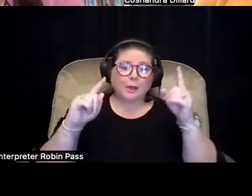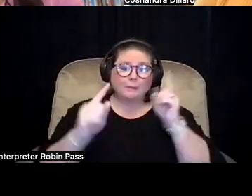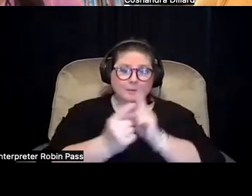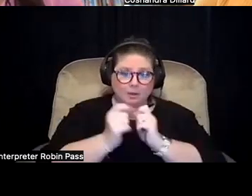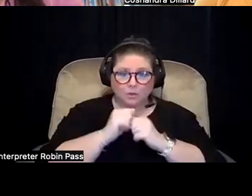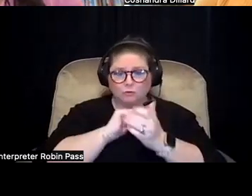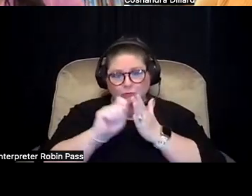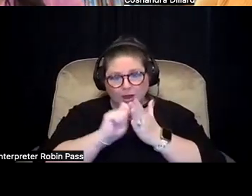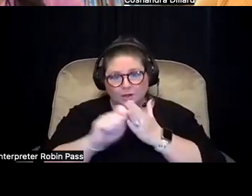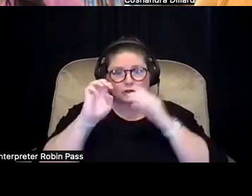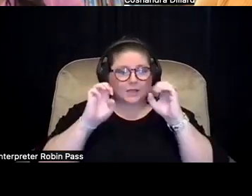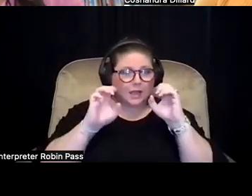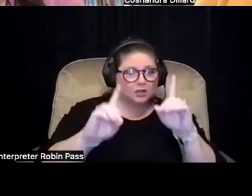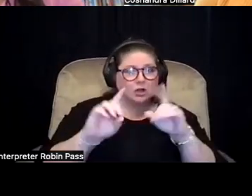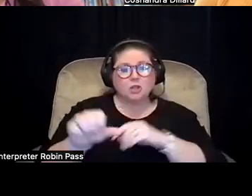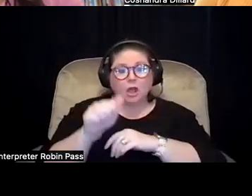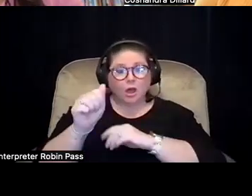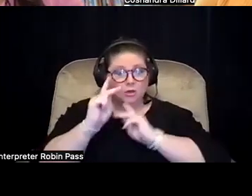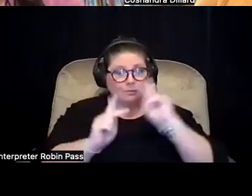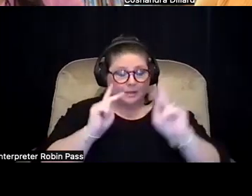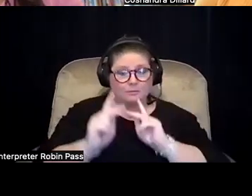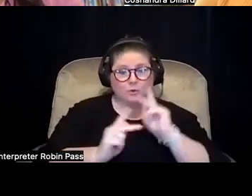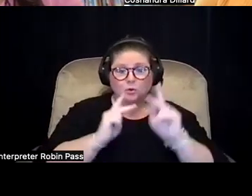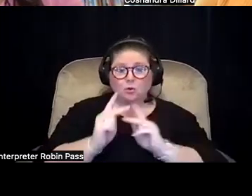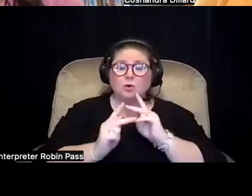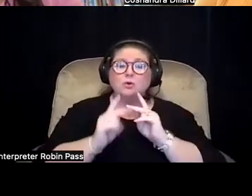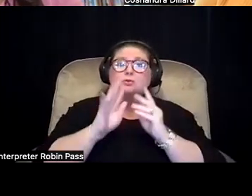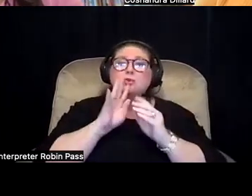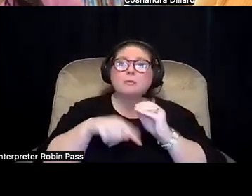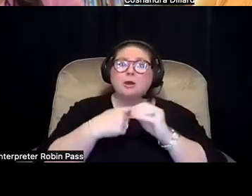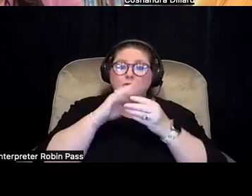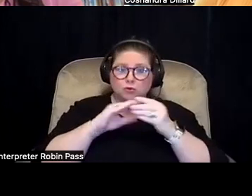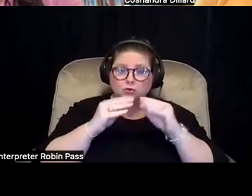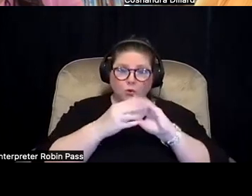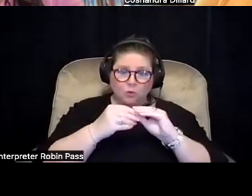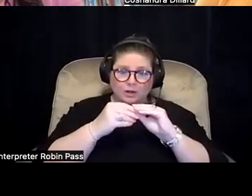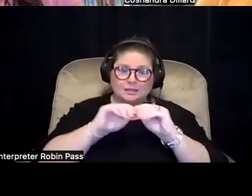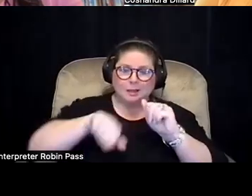and others to talk about the stories behind the stories that are featured in learning for justice